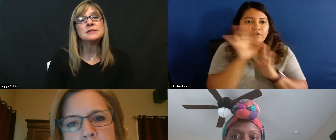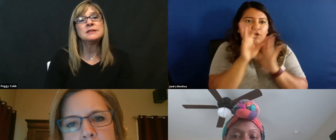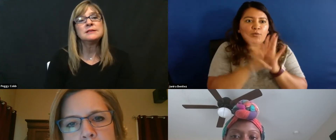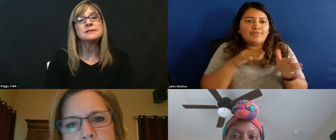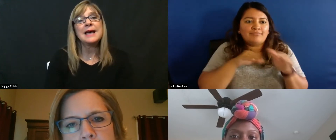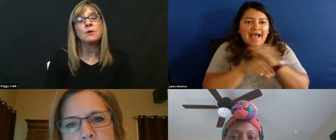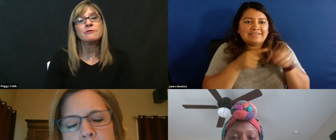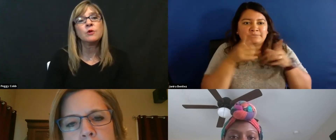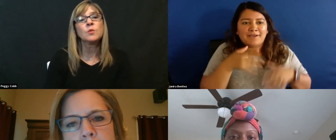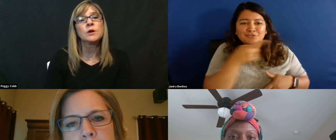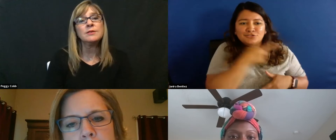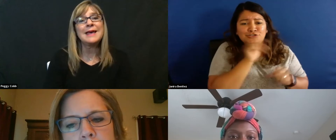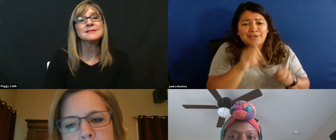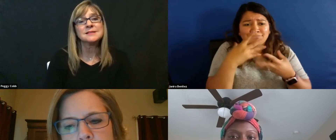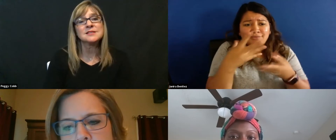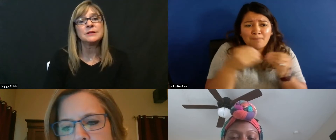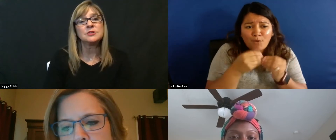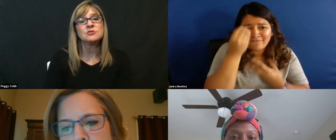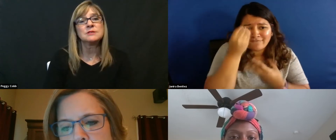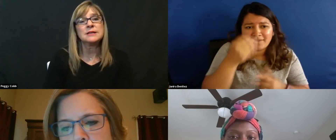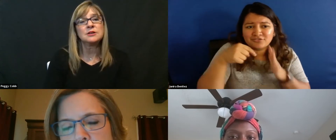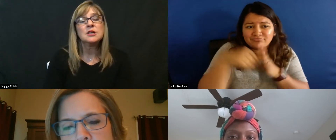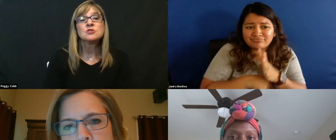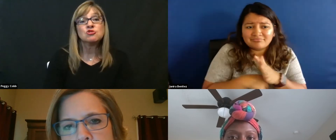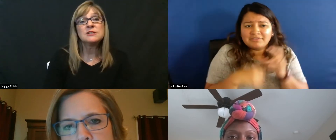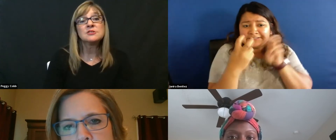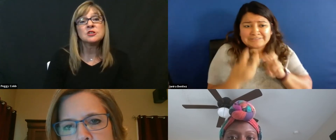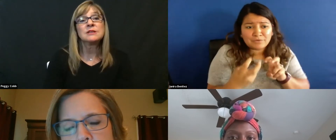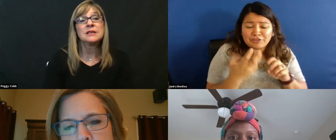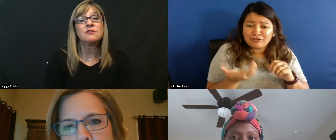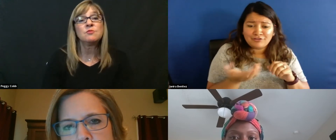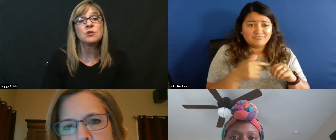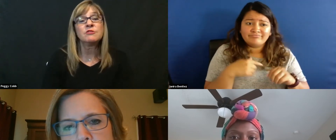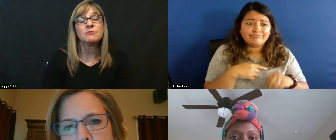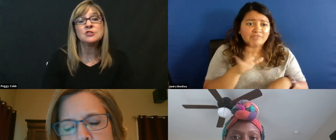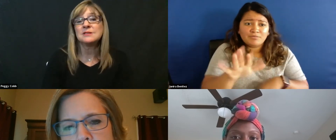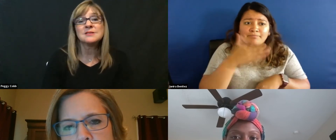she is our Fort Worth Access Manager there. She can certainly give you more information